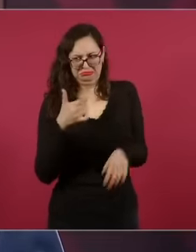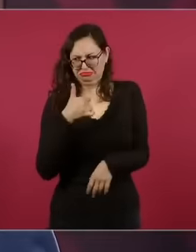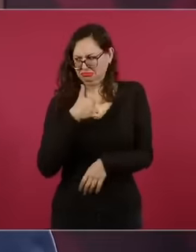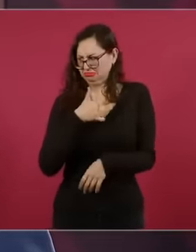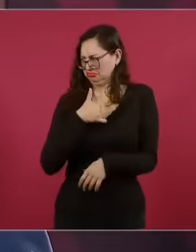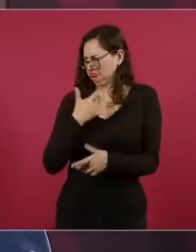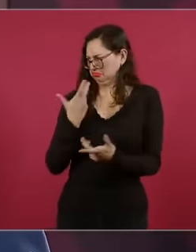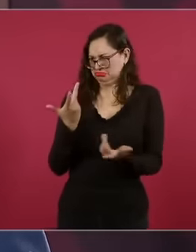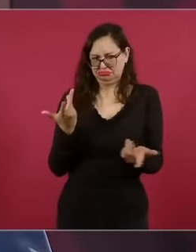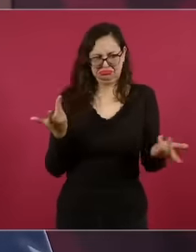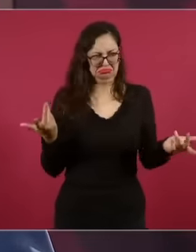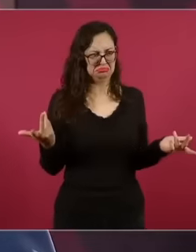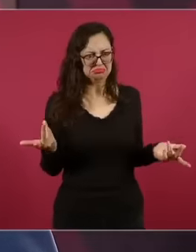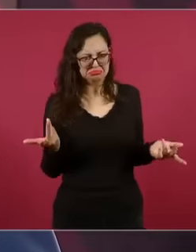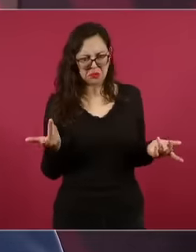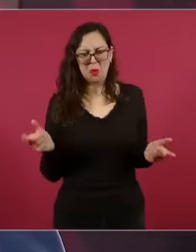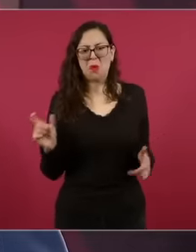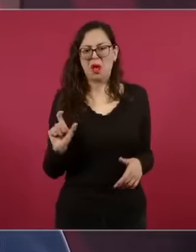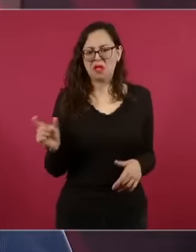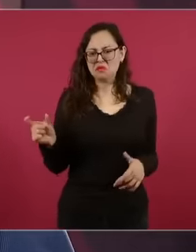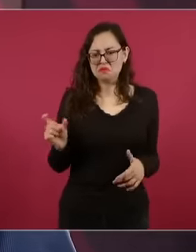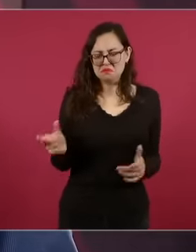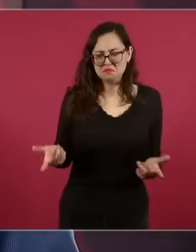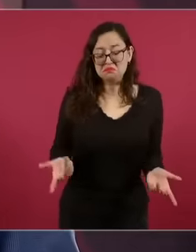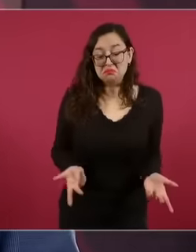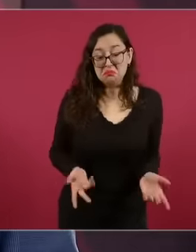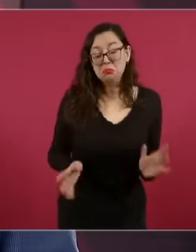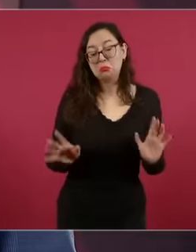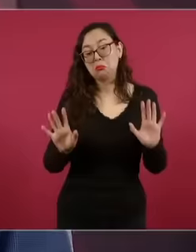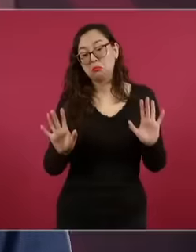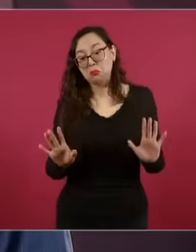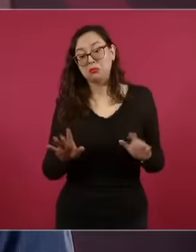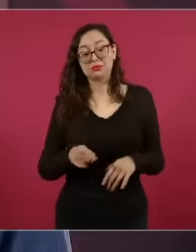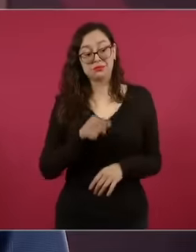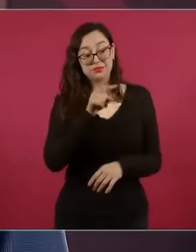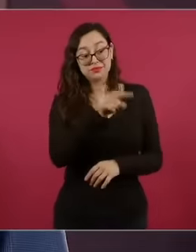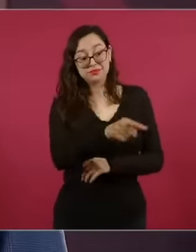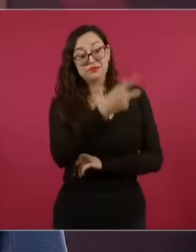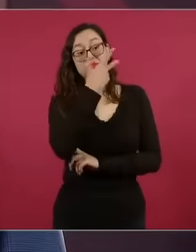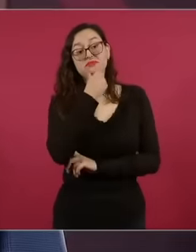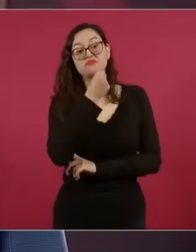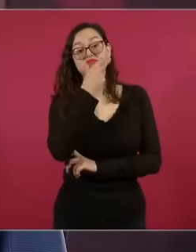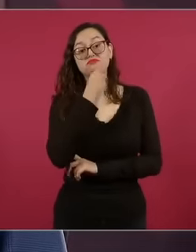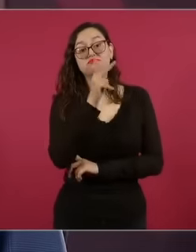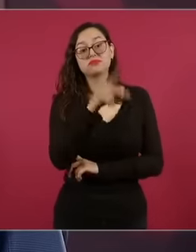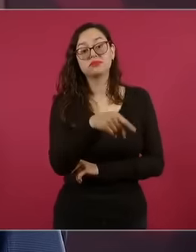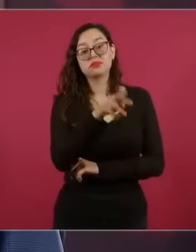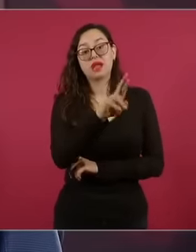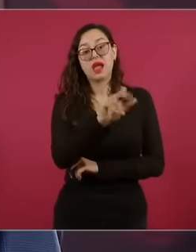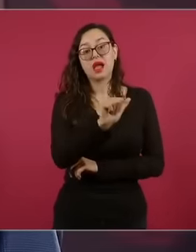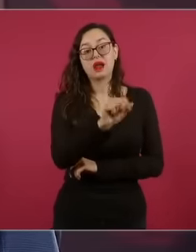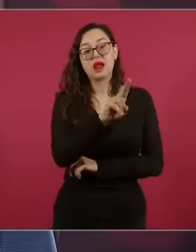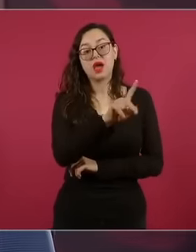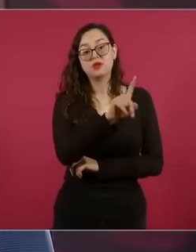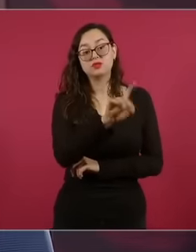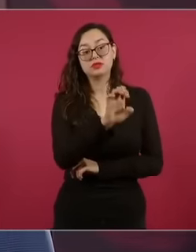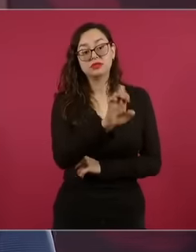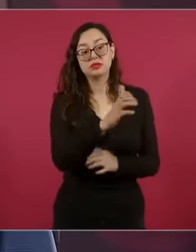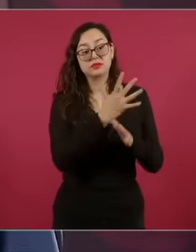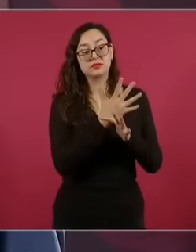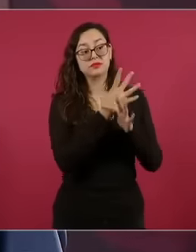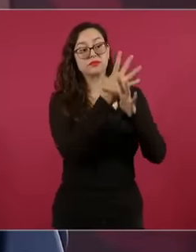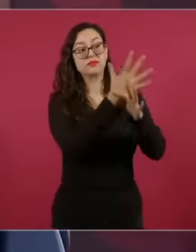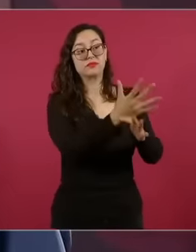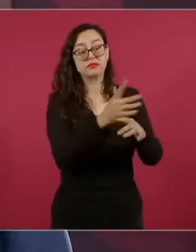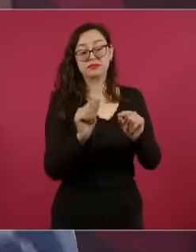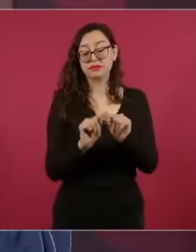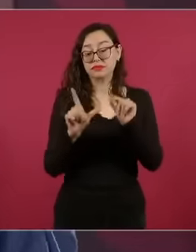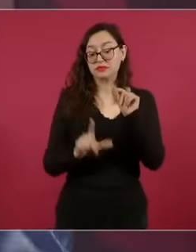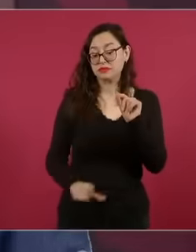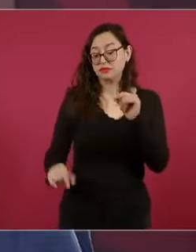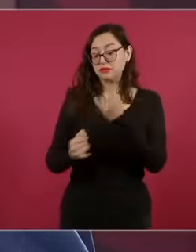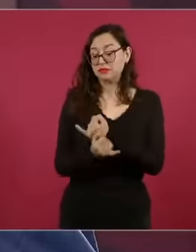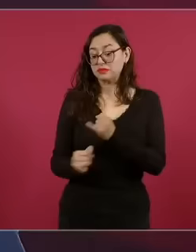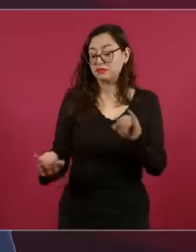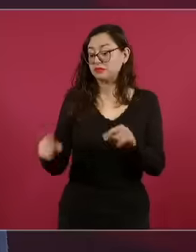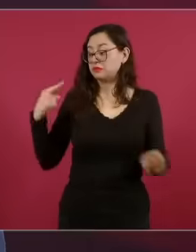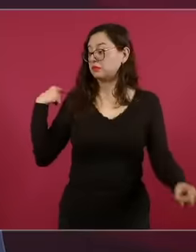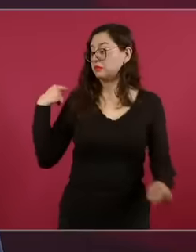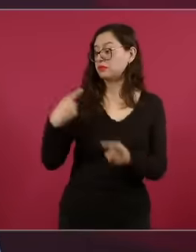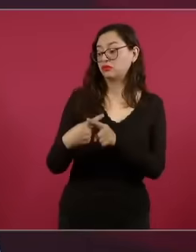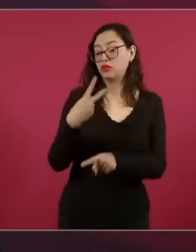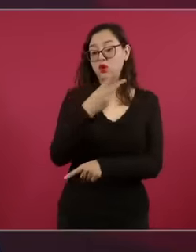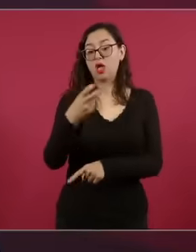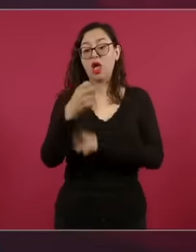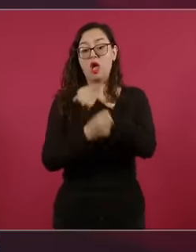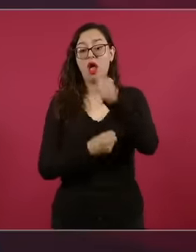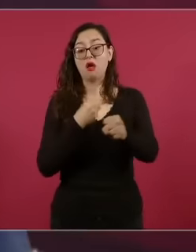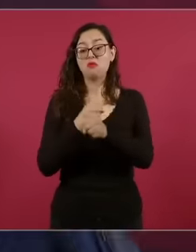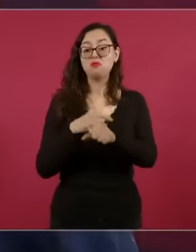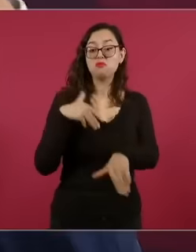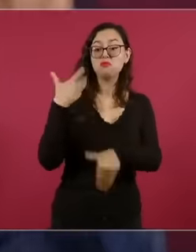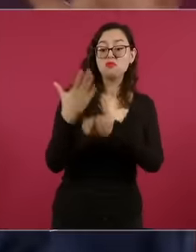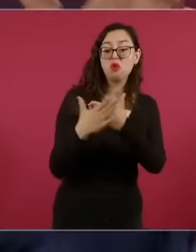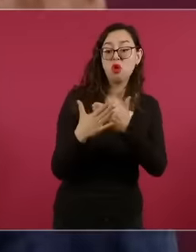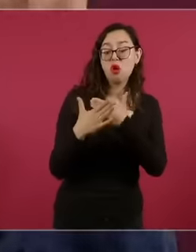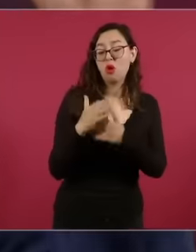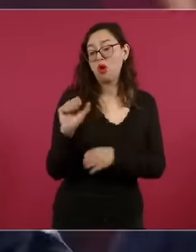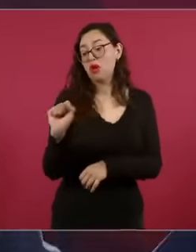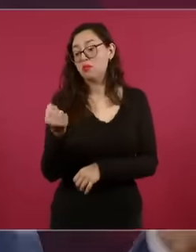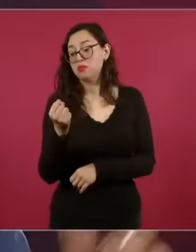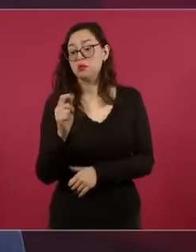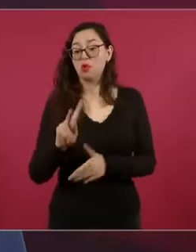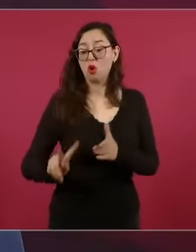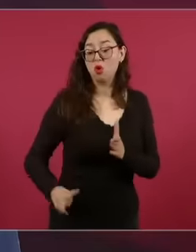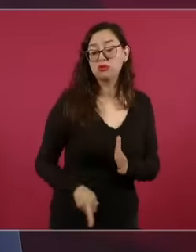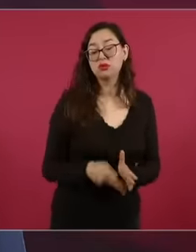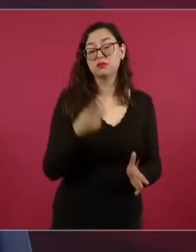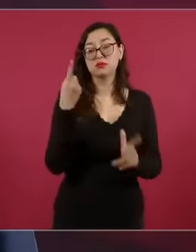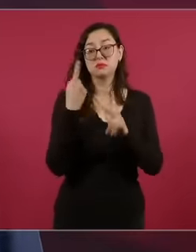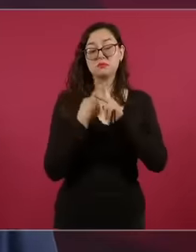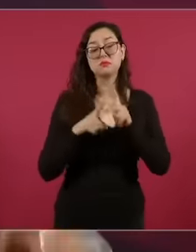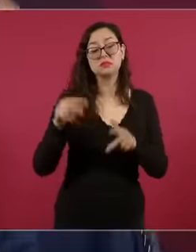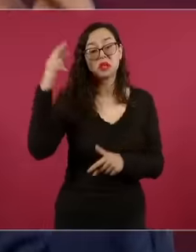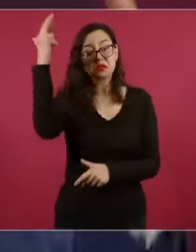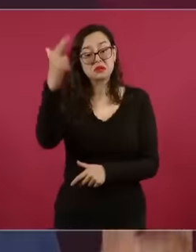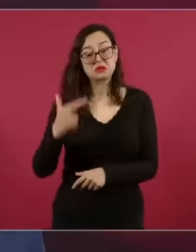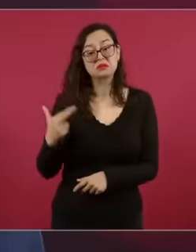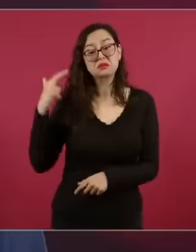Republic was going to start a monarchy in Mexico I don't know how he deceived so much for so long